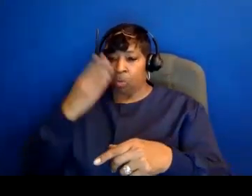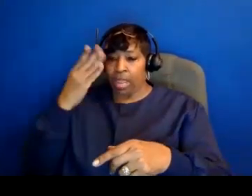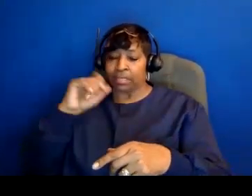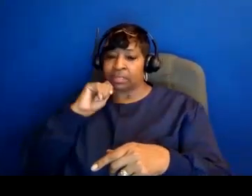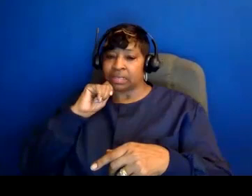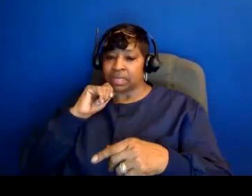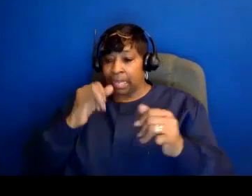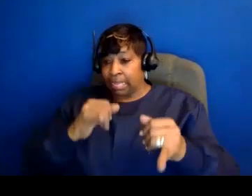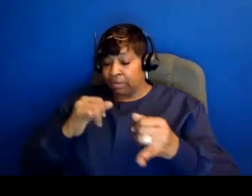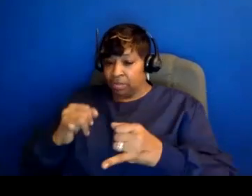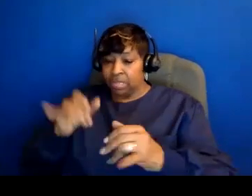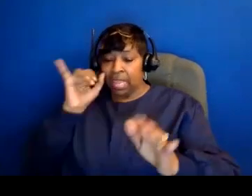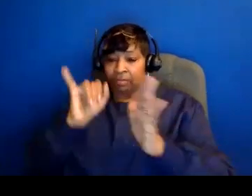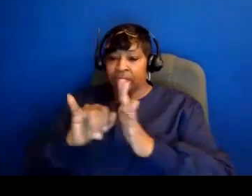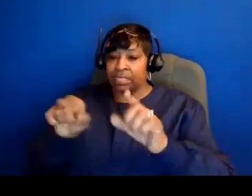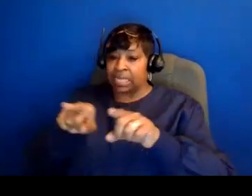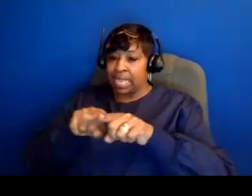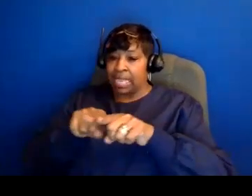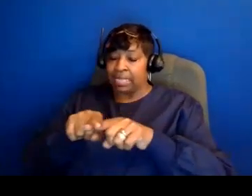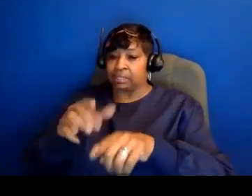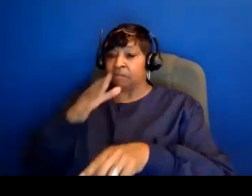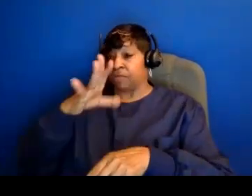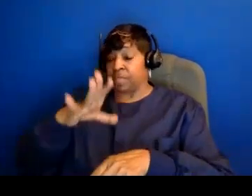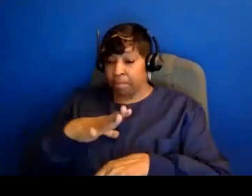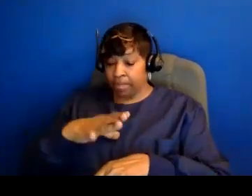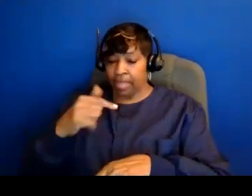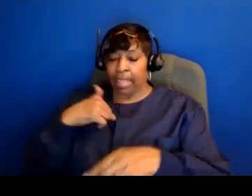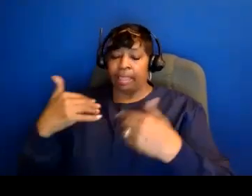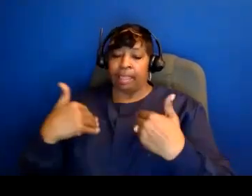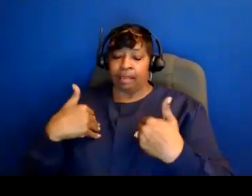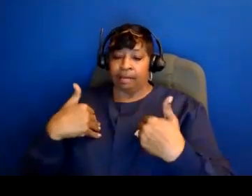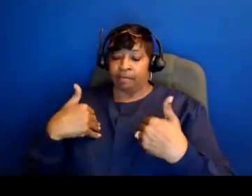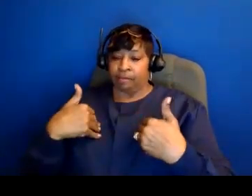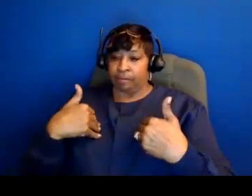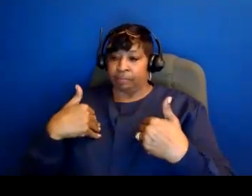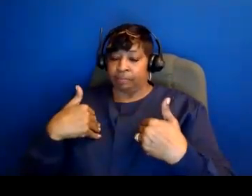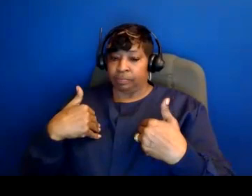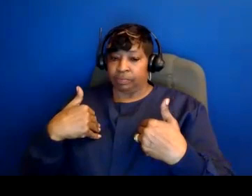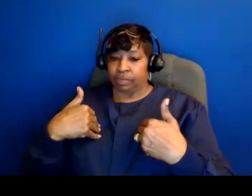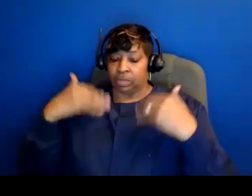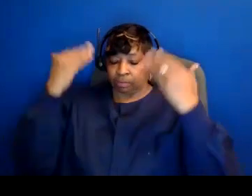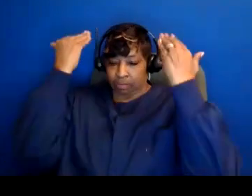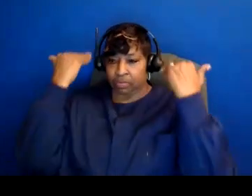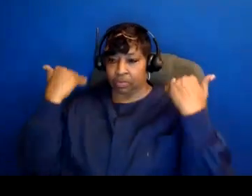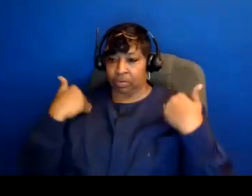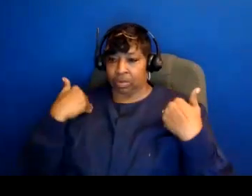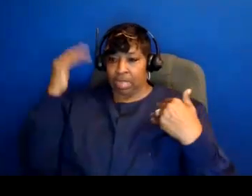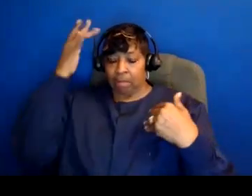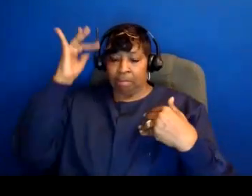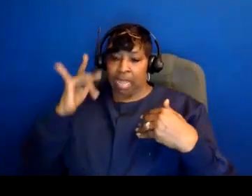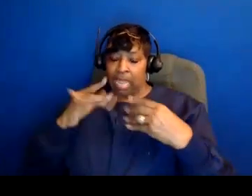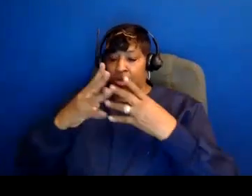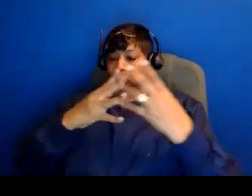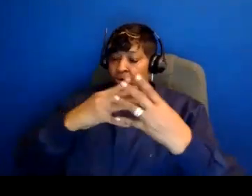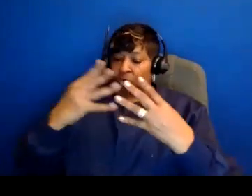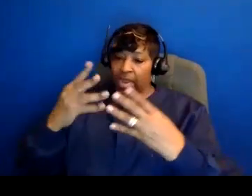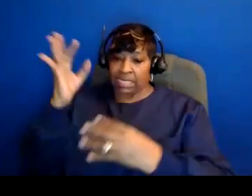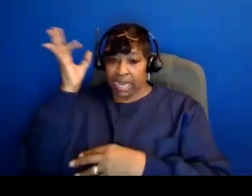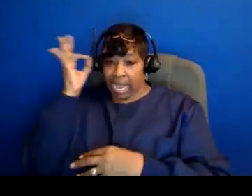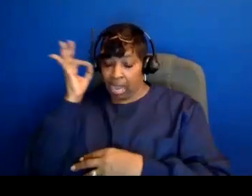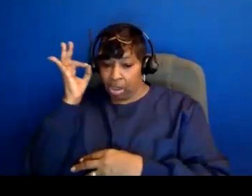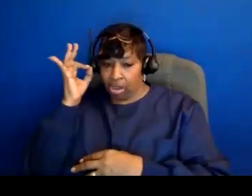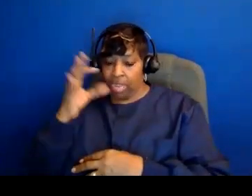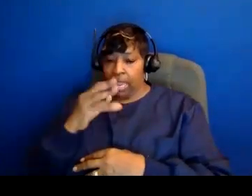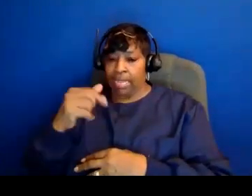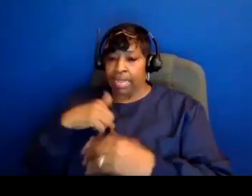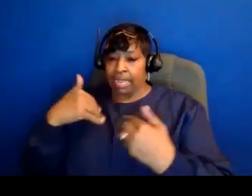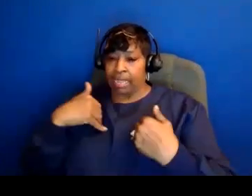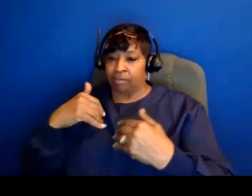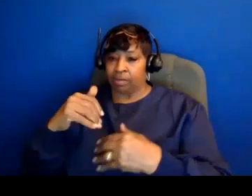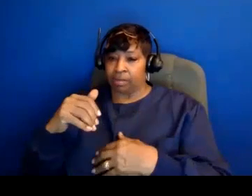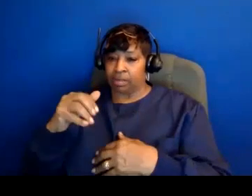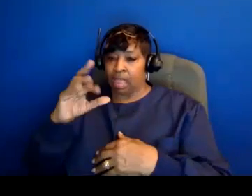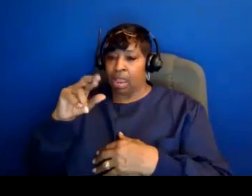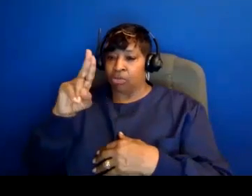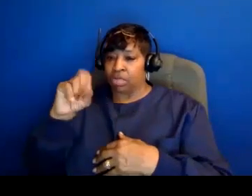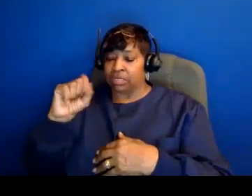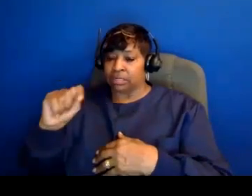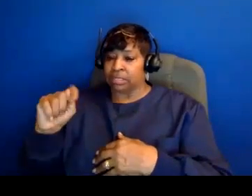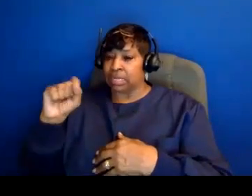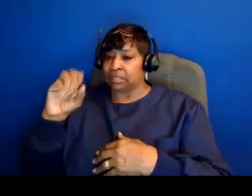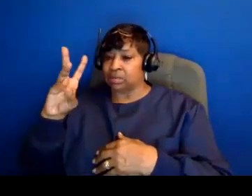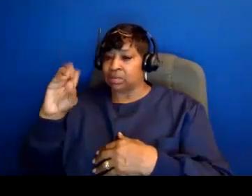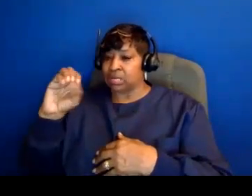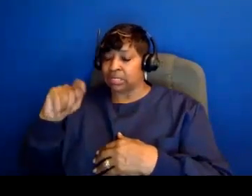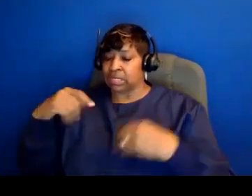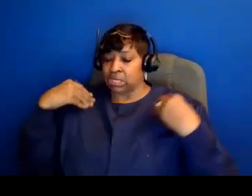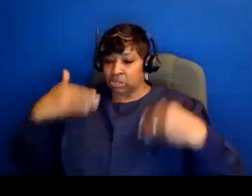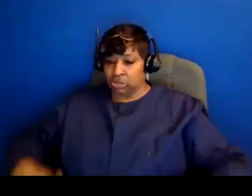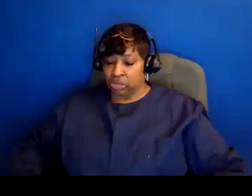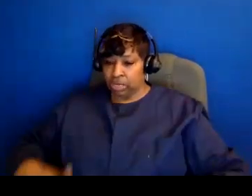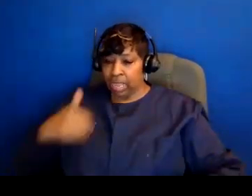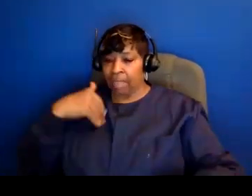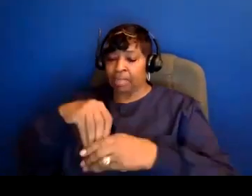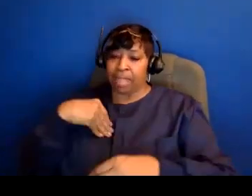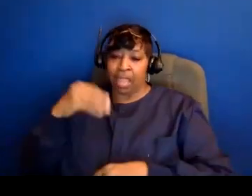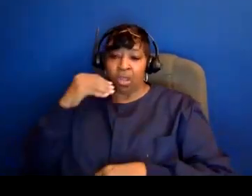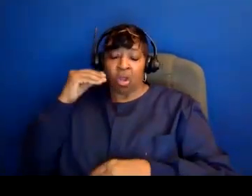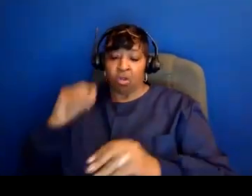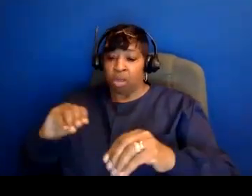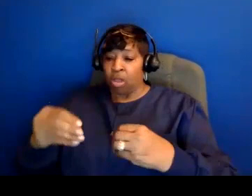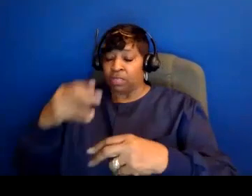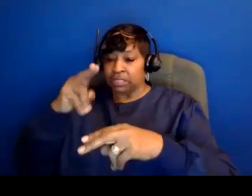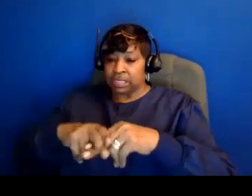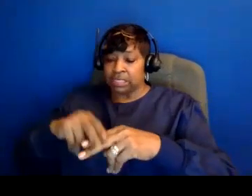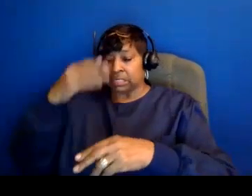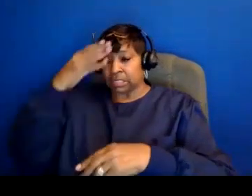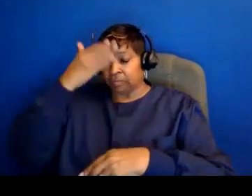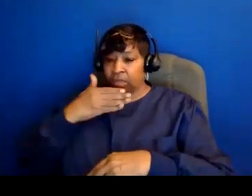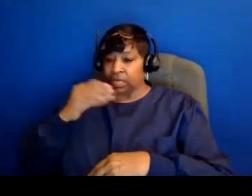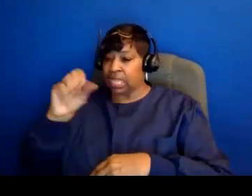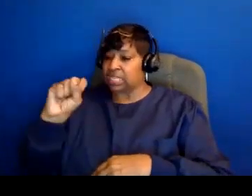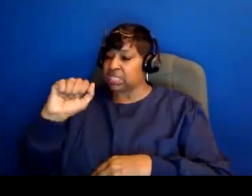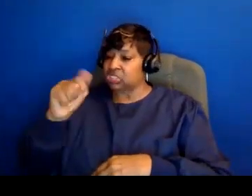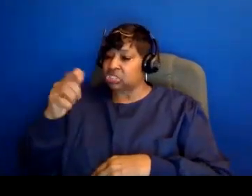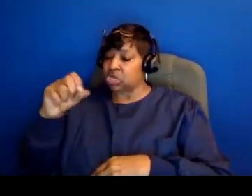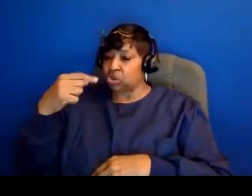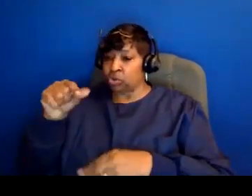lauravanpuymbrouck: and implications for how that measurement? How those outcomes might be played out when it comes to healthcare. So I just wanted to start off by letting folks know that I am a white skinned individual that identifies as being a female. I have